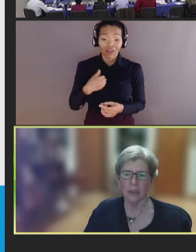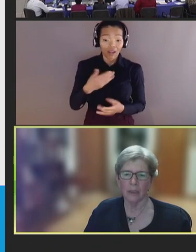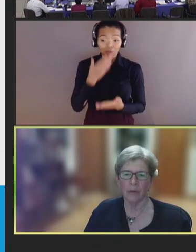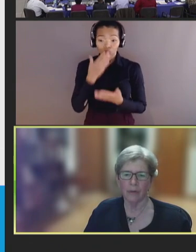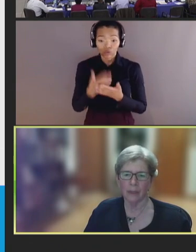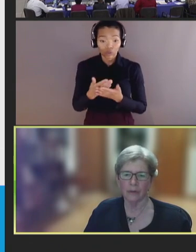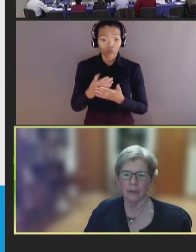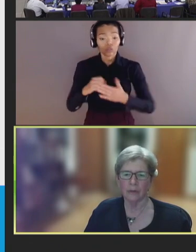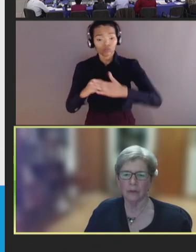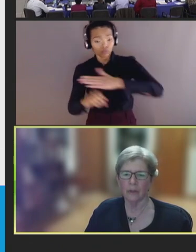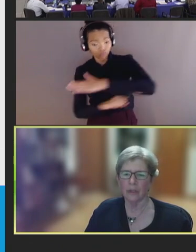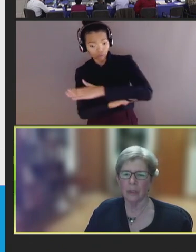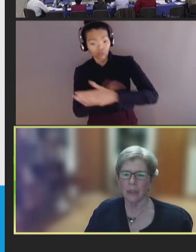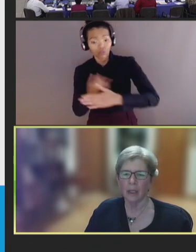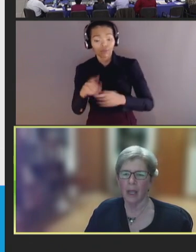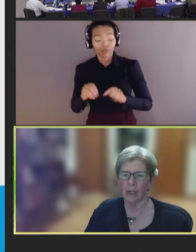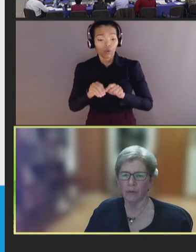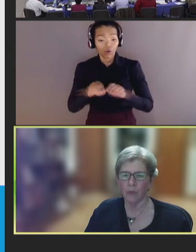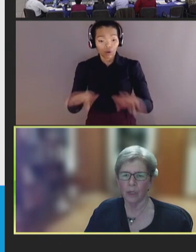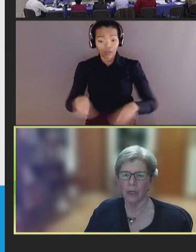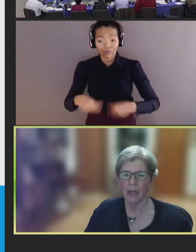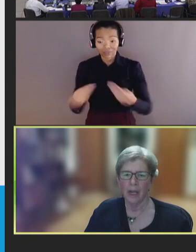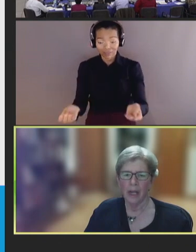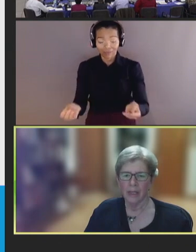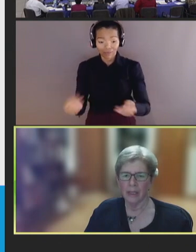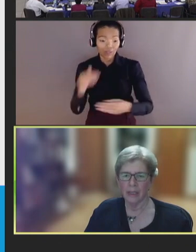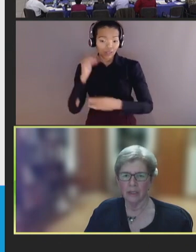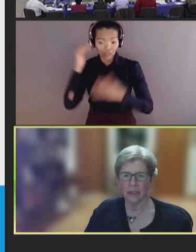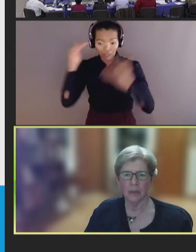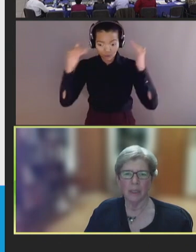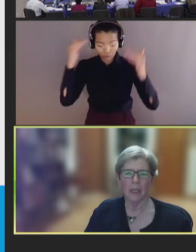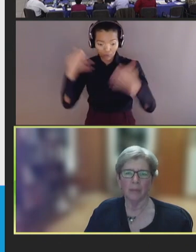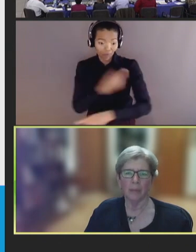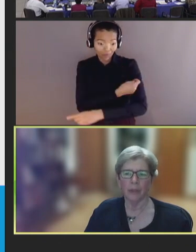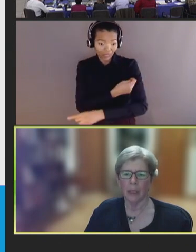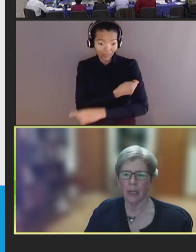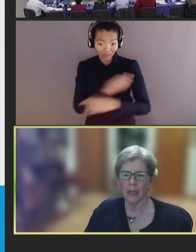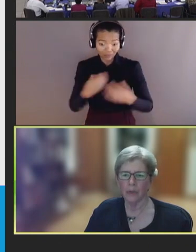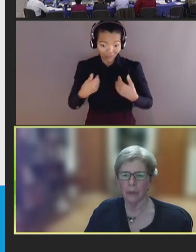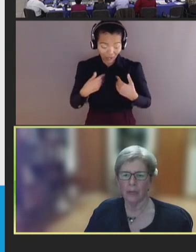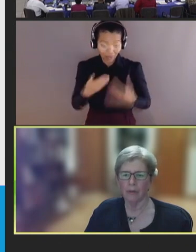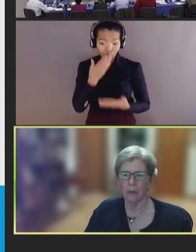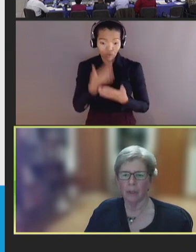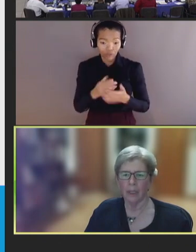adult vaccines. So, there's a lot of work that needs to be done, both on a country level and on